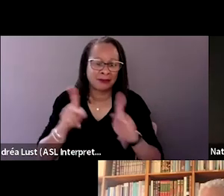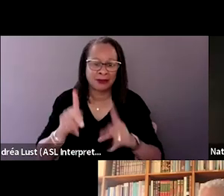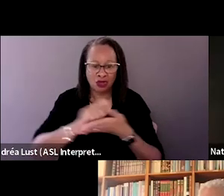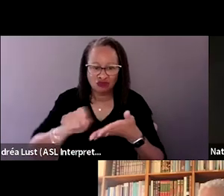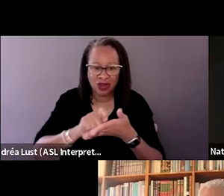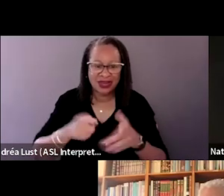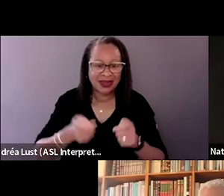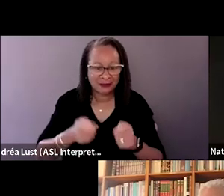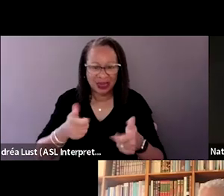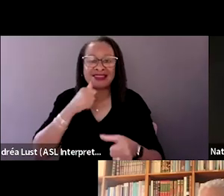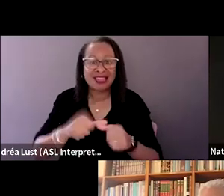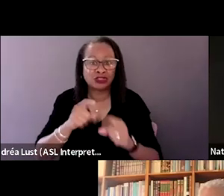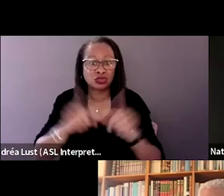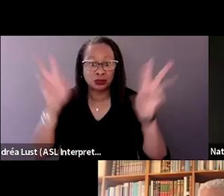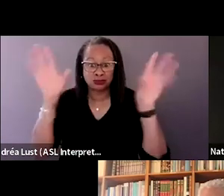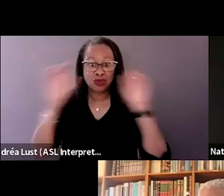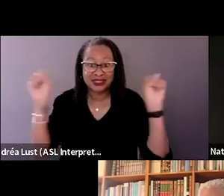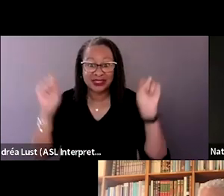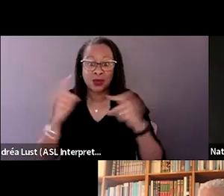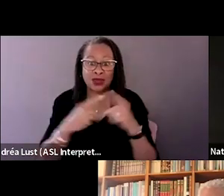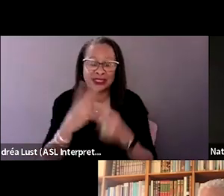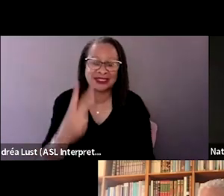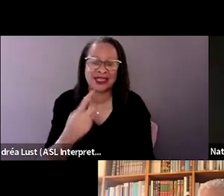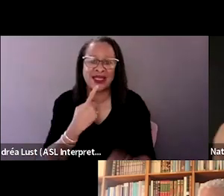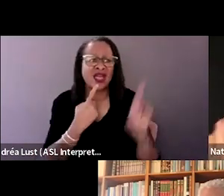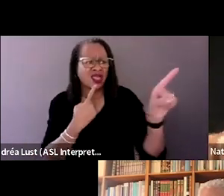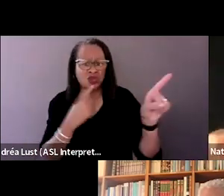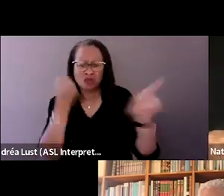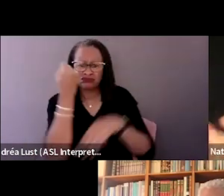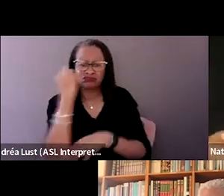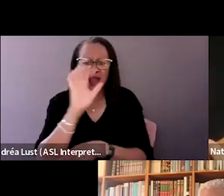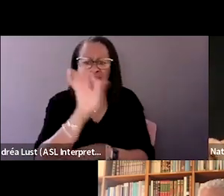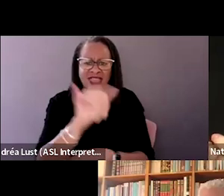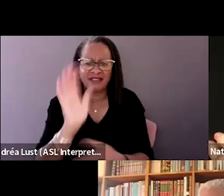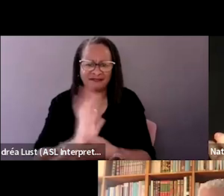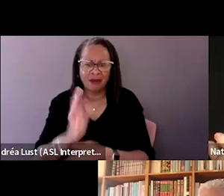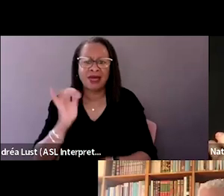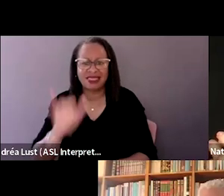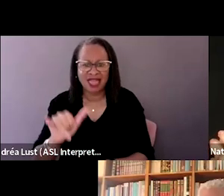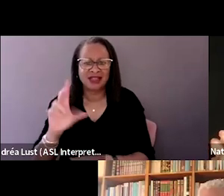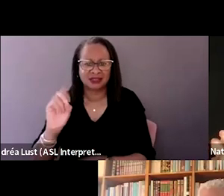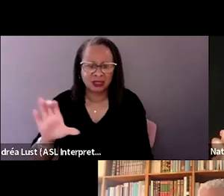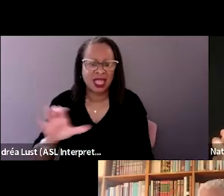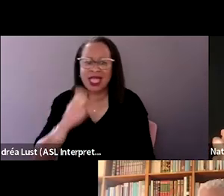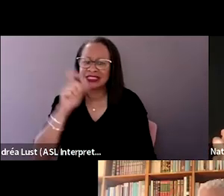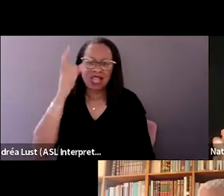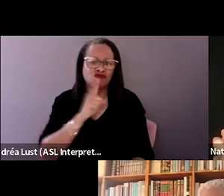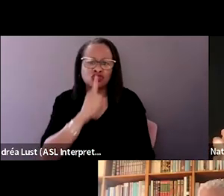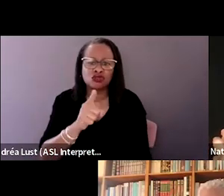a letter to the president saying, you have broadcasted that film, that documentary, it's not true, it's wrong.